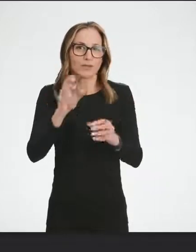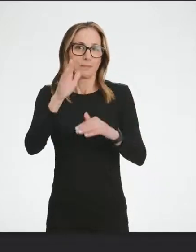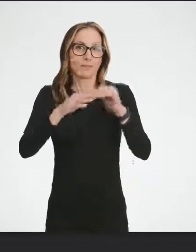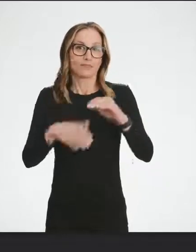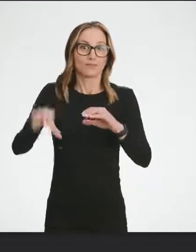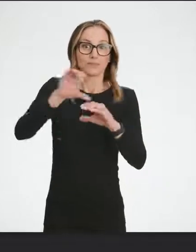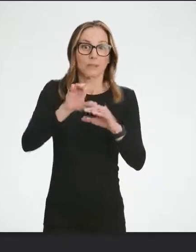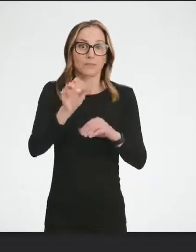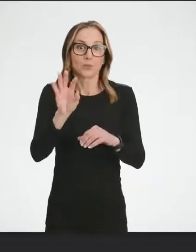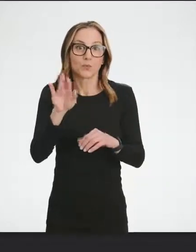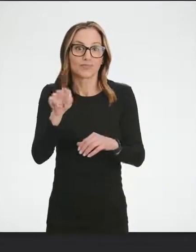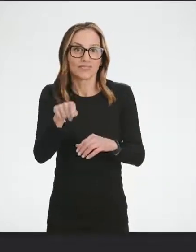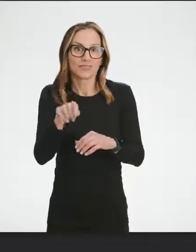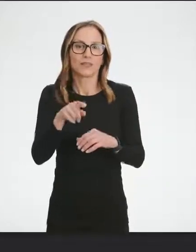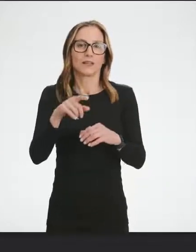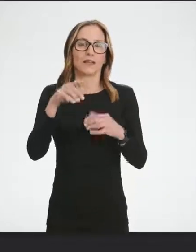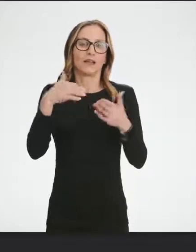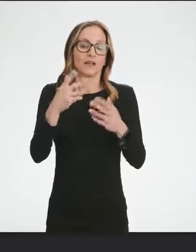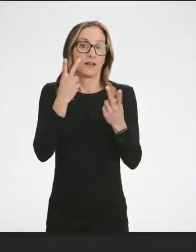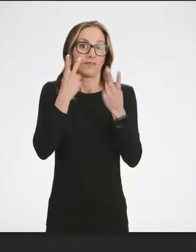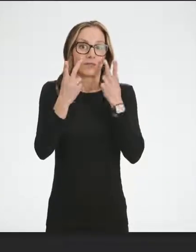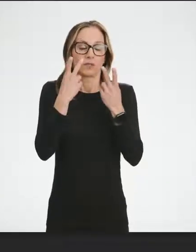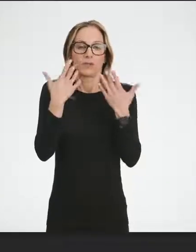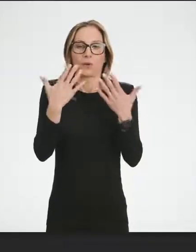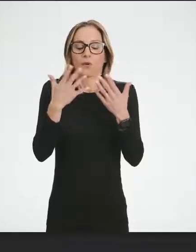it easy to create gorgeous visualizations.